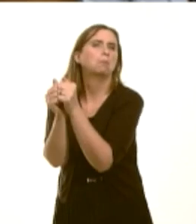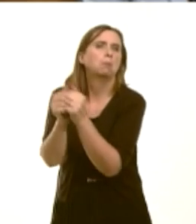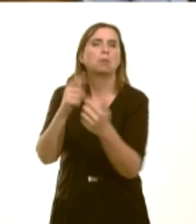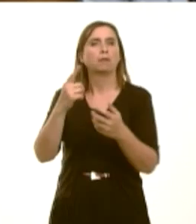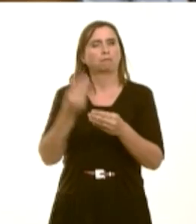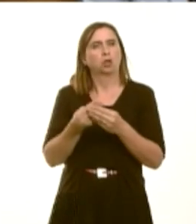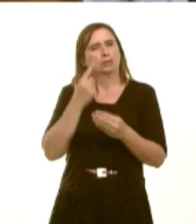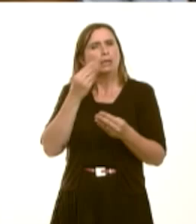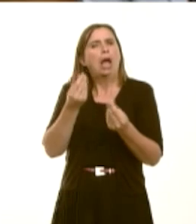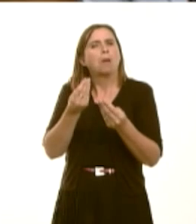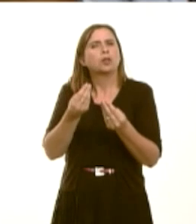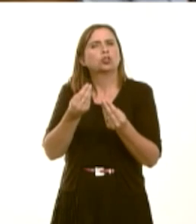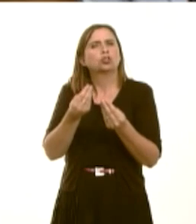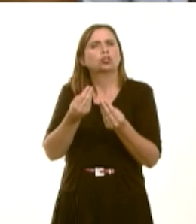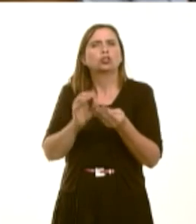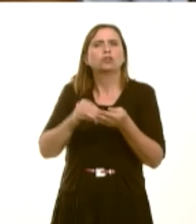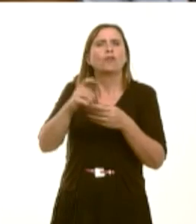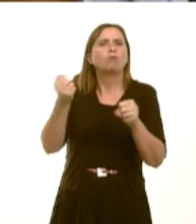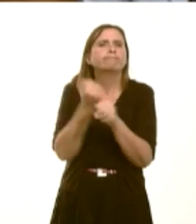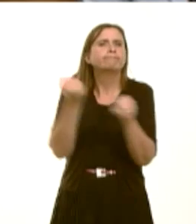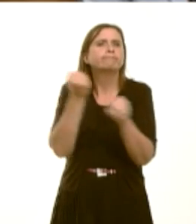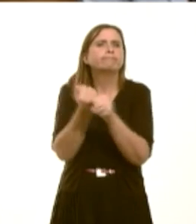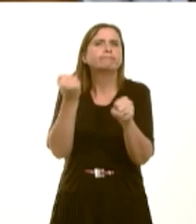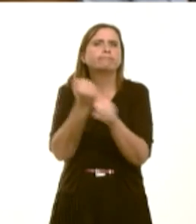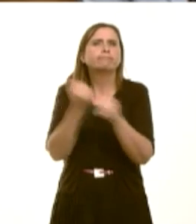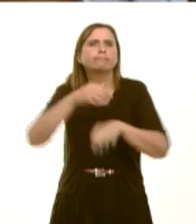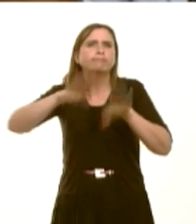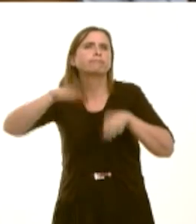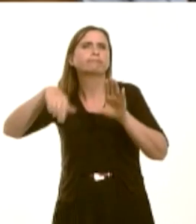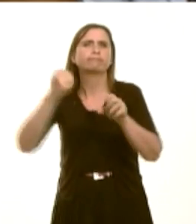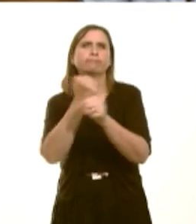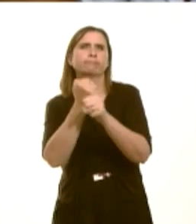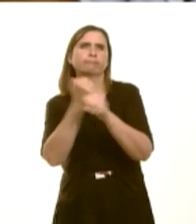costs on the bridge itself and to see whether those costs could be met if the tolls were